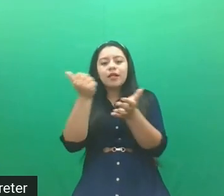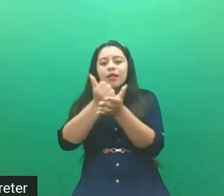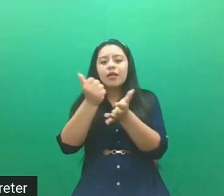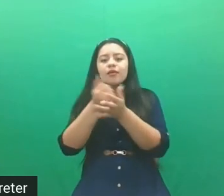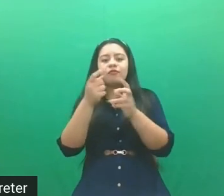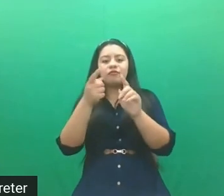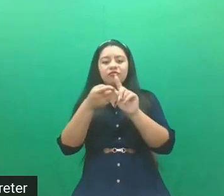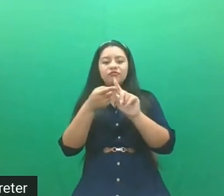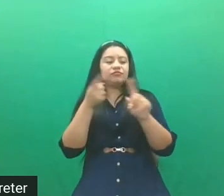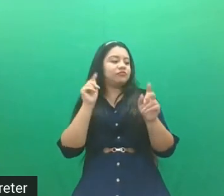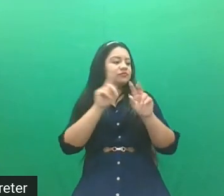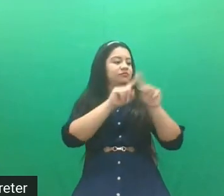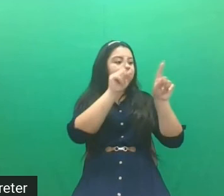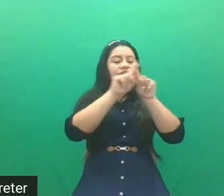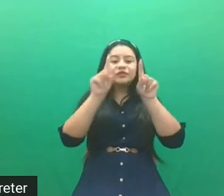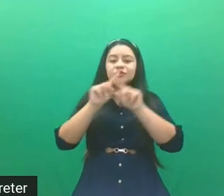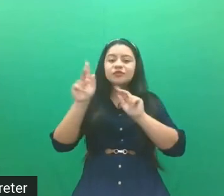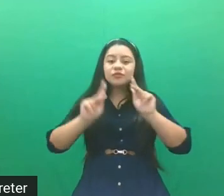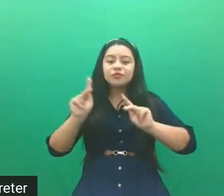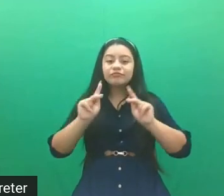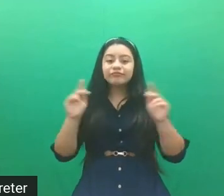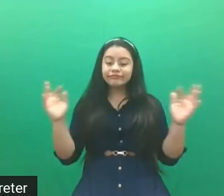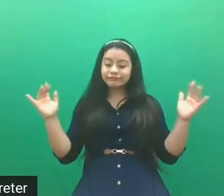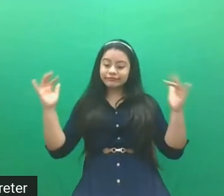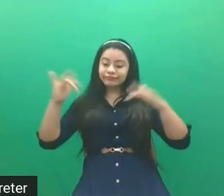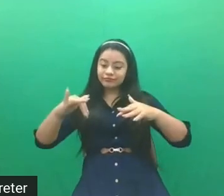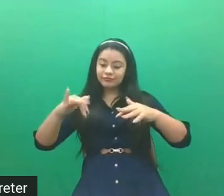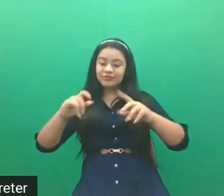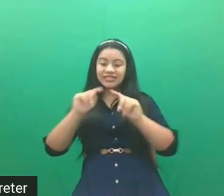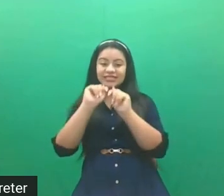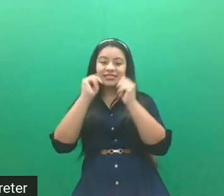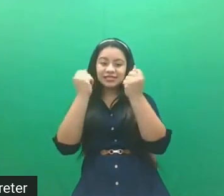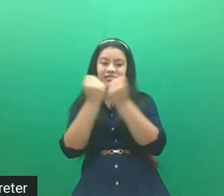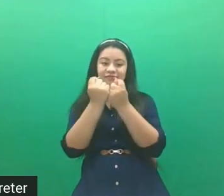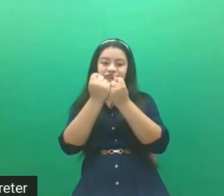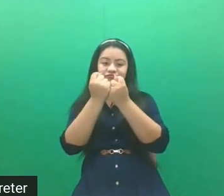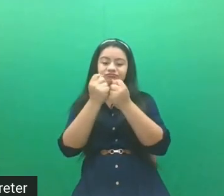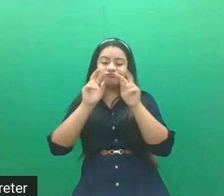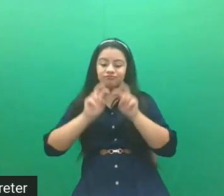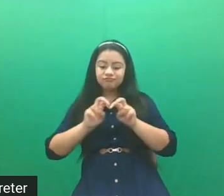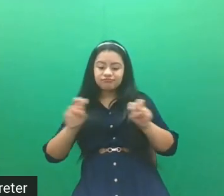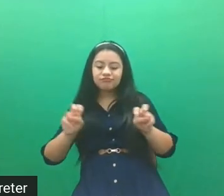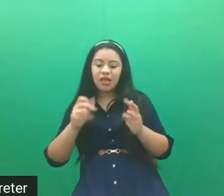edit field in drupal. It basically takes visual description and treats it as a first-class citizen